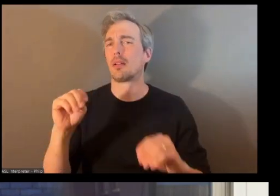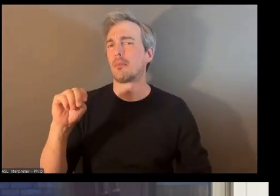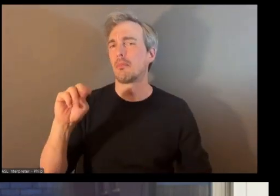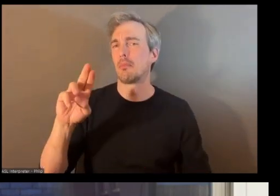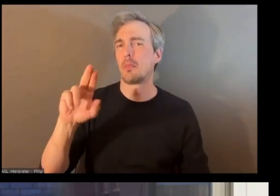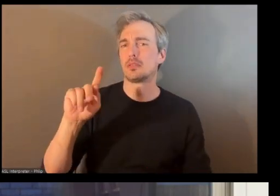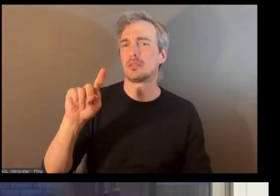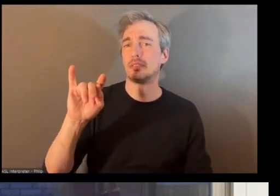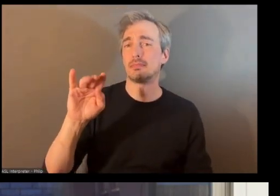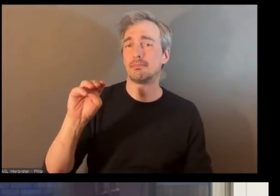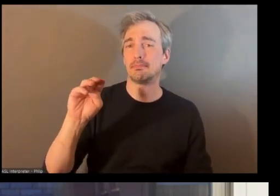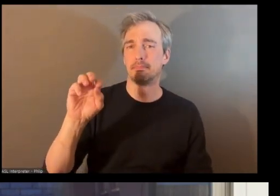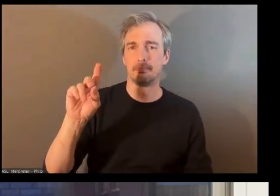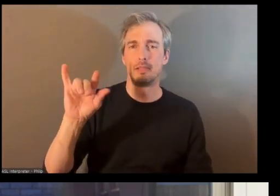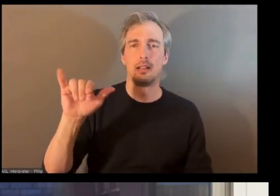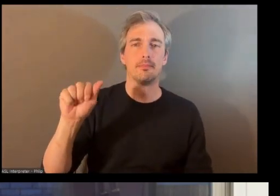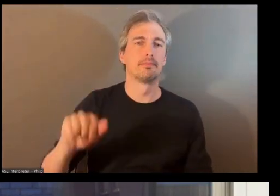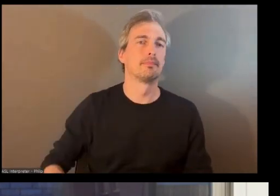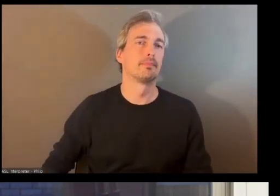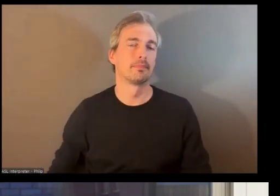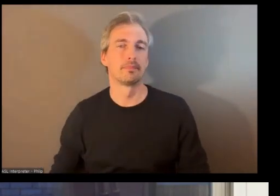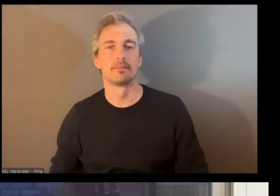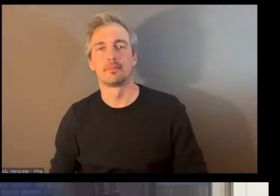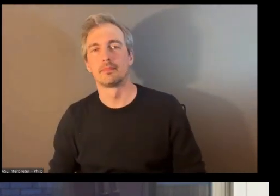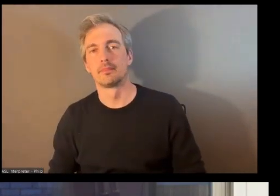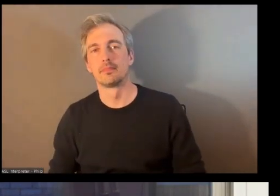we move from just audio and video to... You know, the whole multimedia thing,